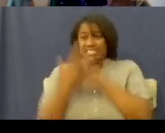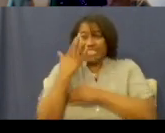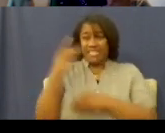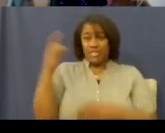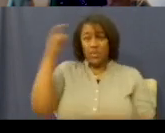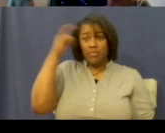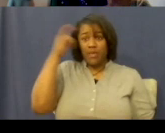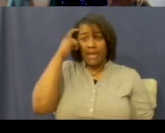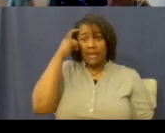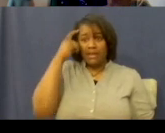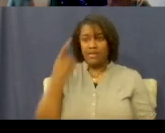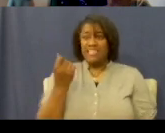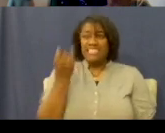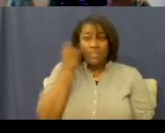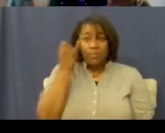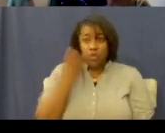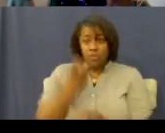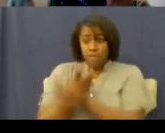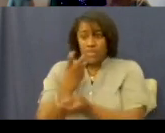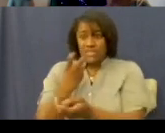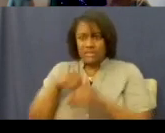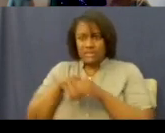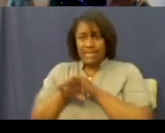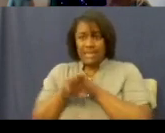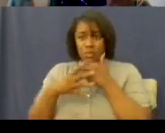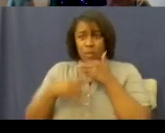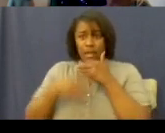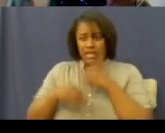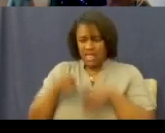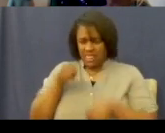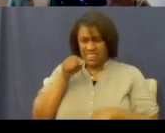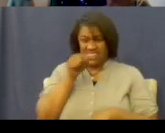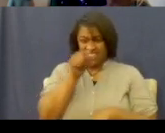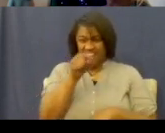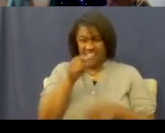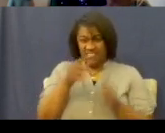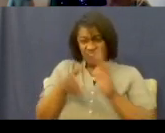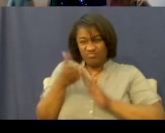that might get into the blood out of the brain, so that the brain doesn't get hurt